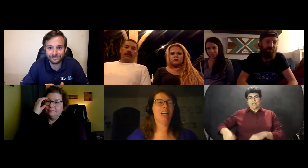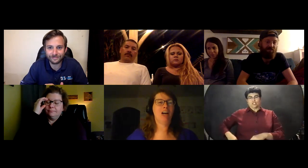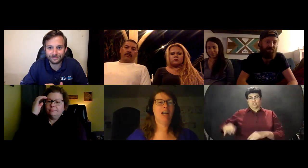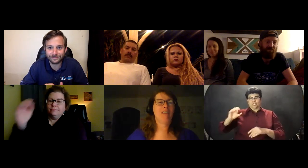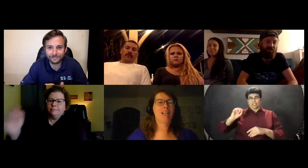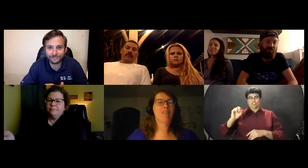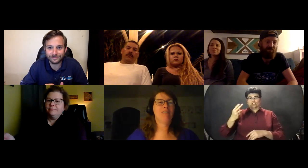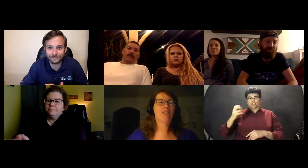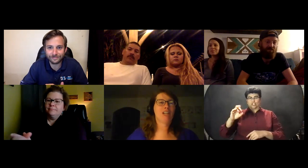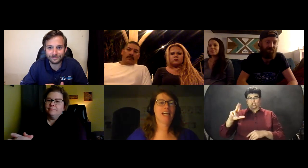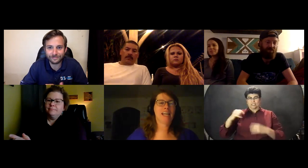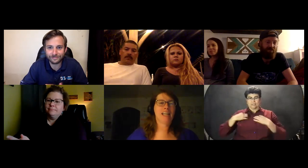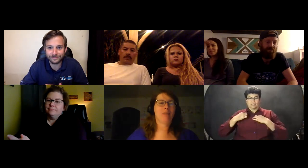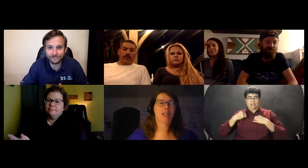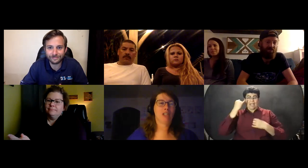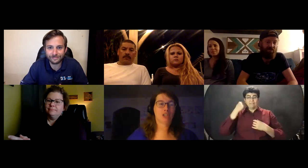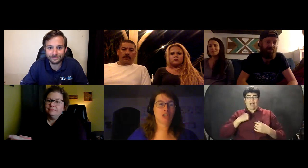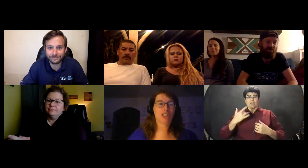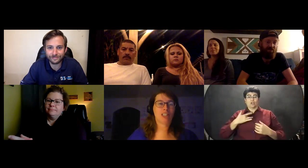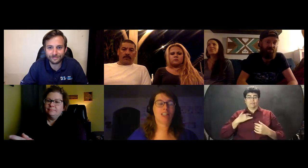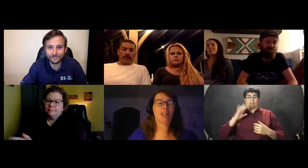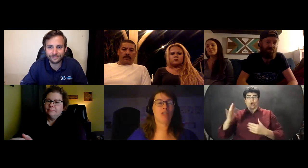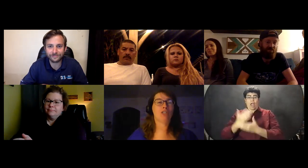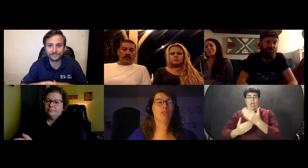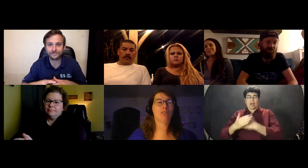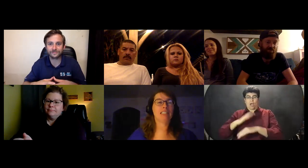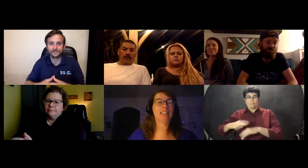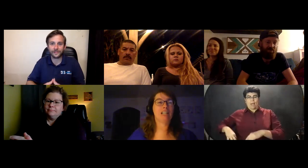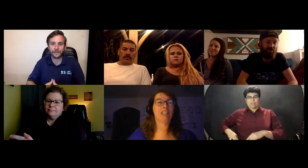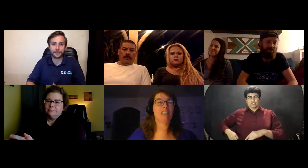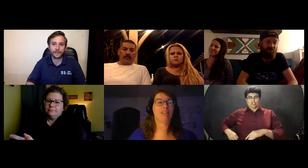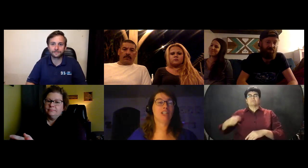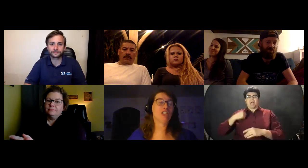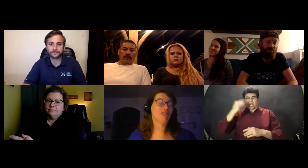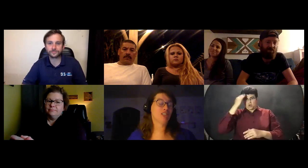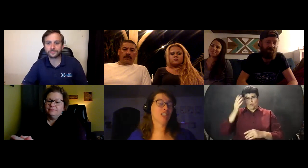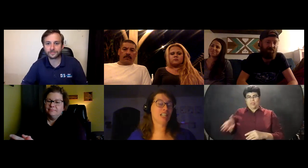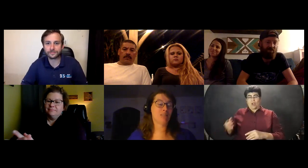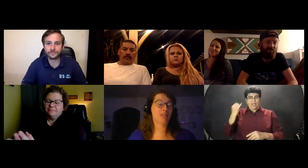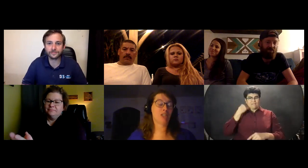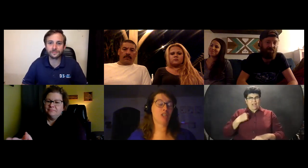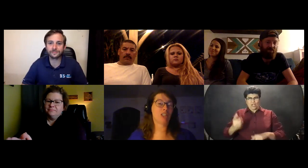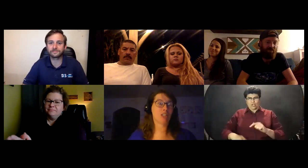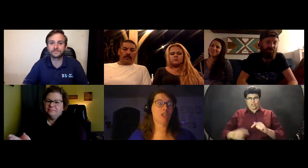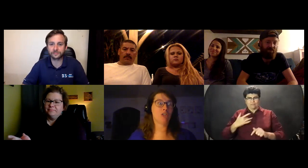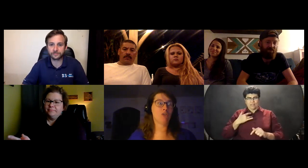if i could feel her hand on my shirt that i knew she was there if i couldn't feel her hand on my